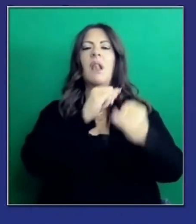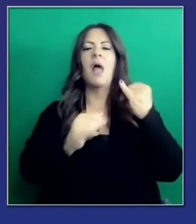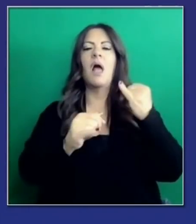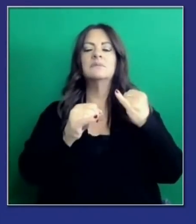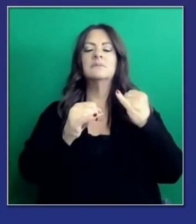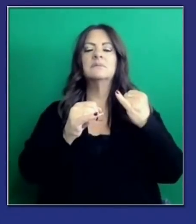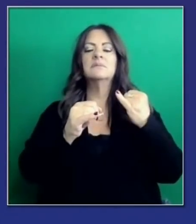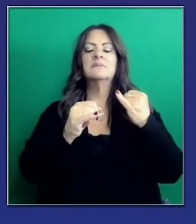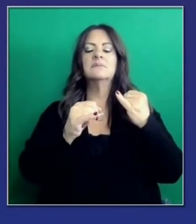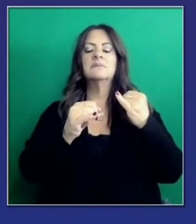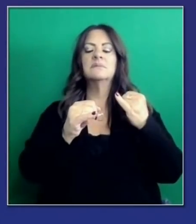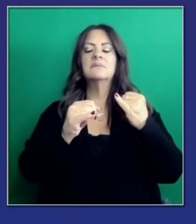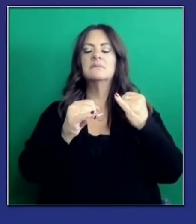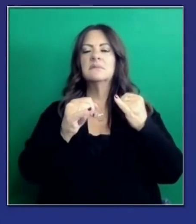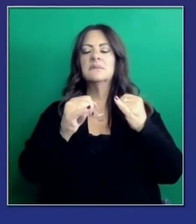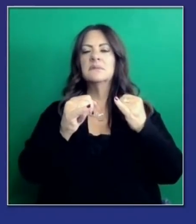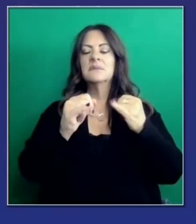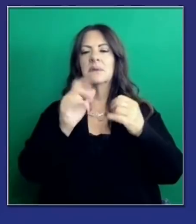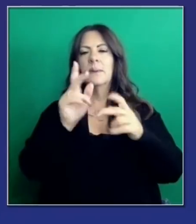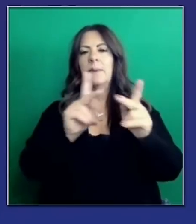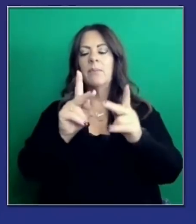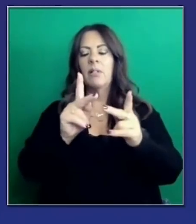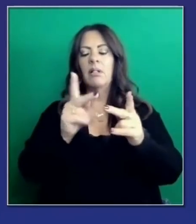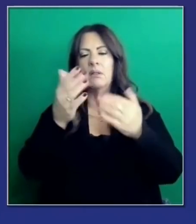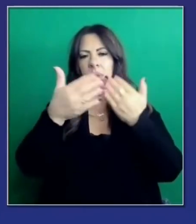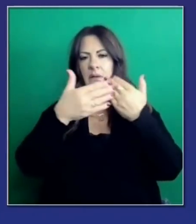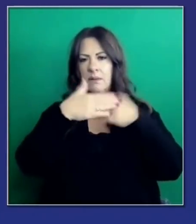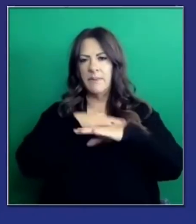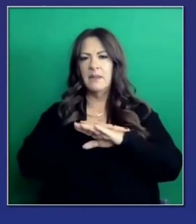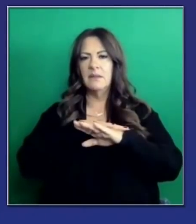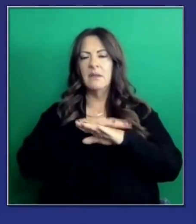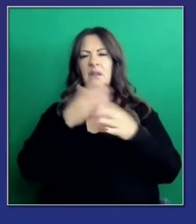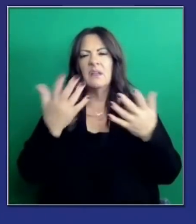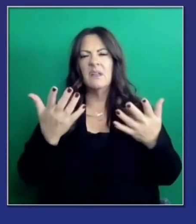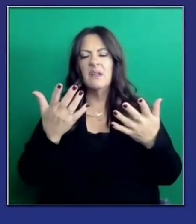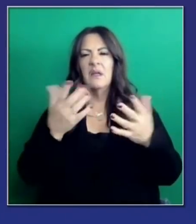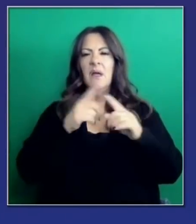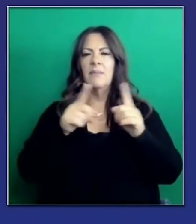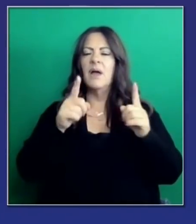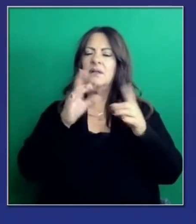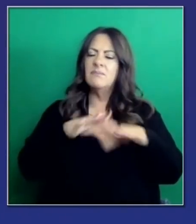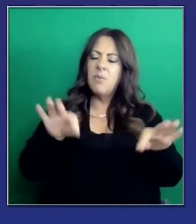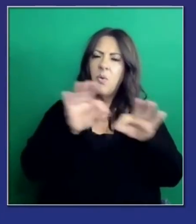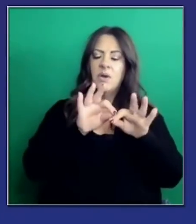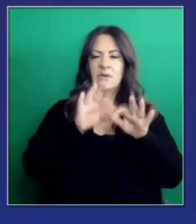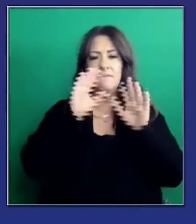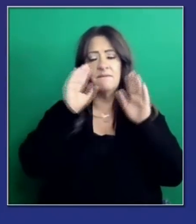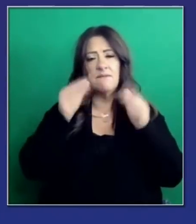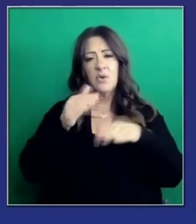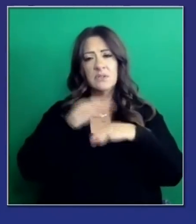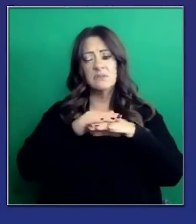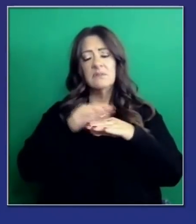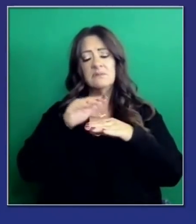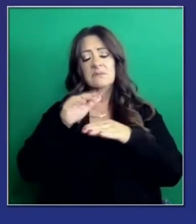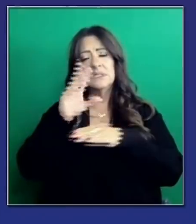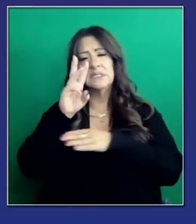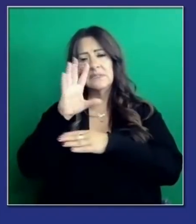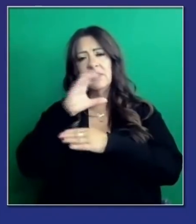ACCORDINGLY, THEY DON'T WAIT FOR ALL BUSINESS CLASS PASSENGERS BEFORE THEY ANNOUNCE PREMIUM CLASS AND ULTIMATELY THE ECONOMY CLASS. THE POINT IS TO TRY TO MOVE